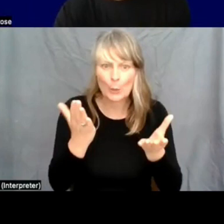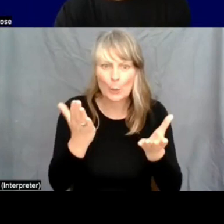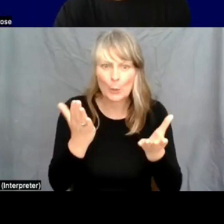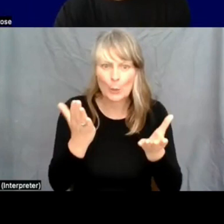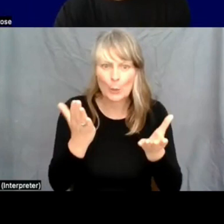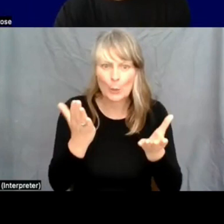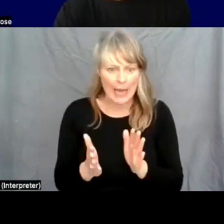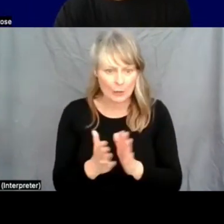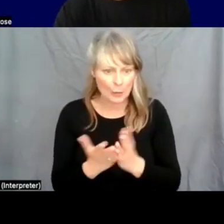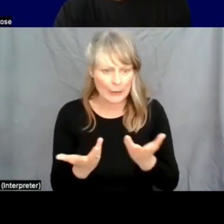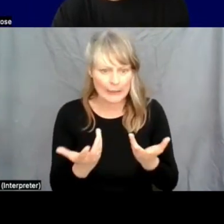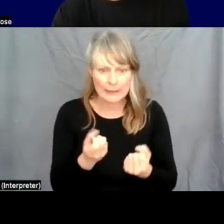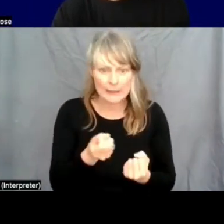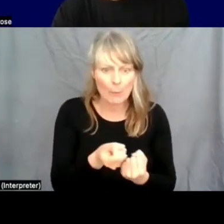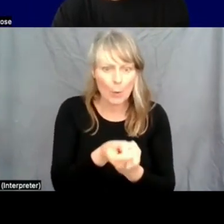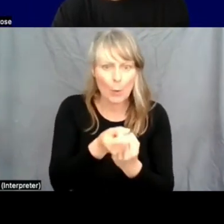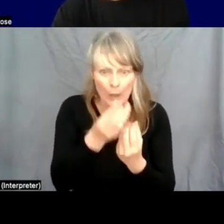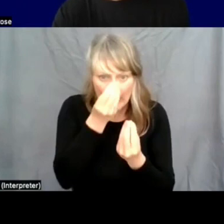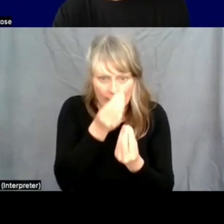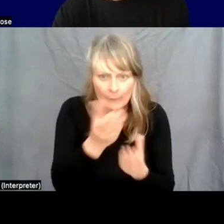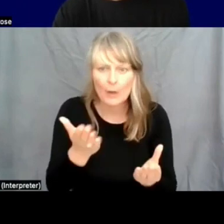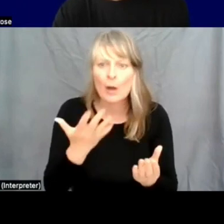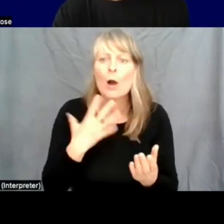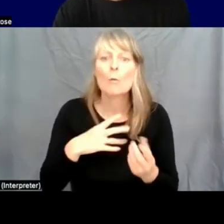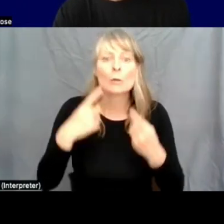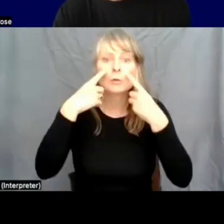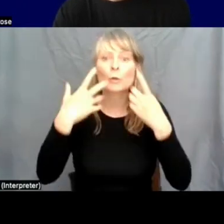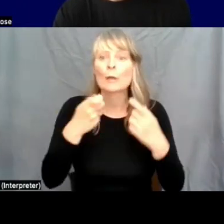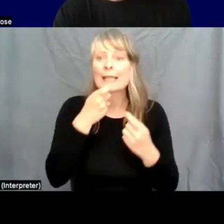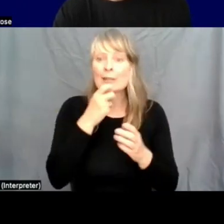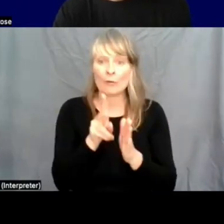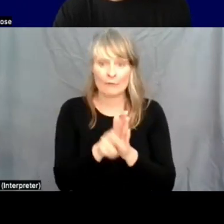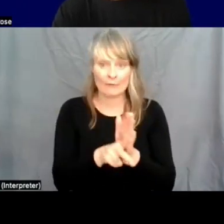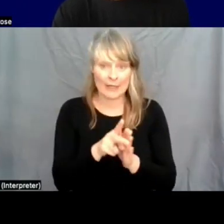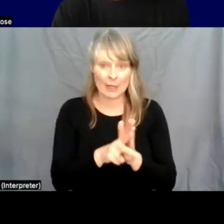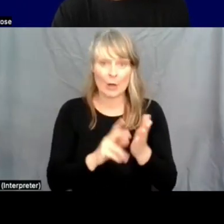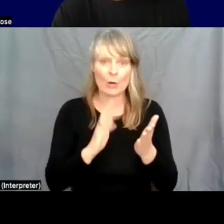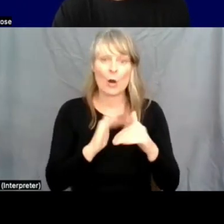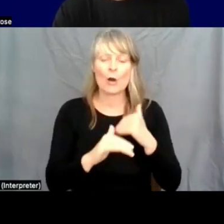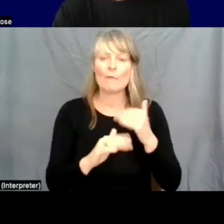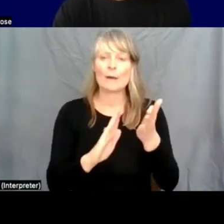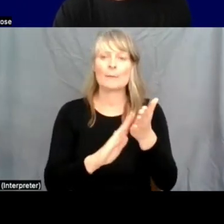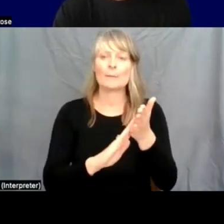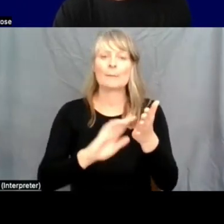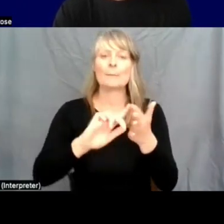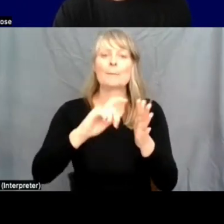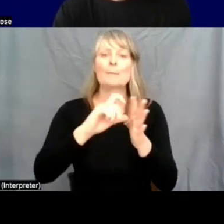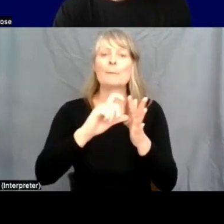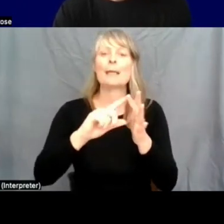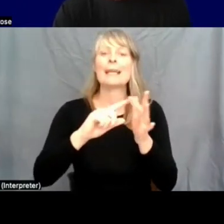I want to show a little video about some mediation and it's me with a friend of mine,